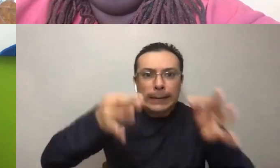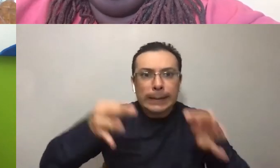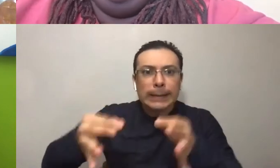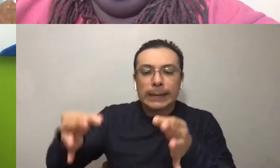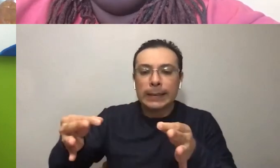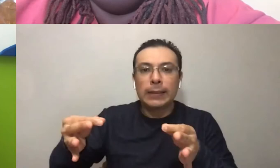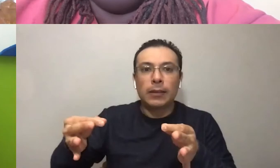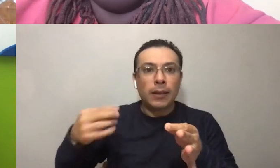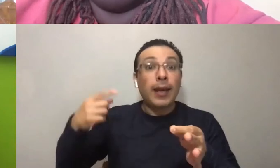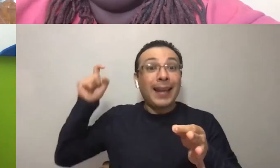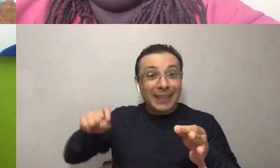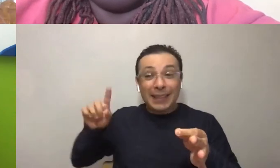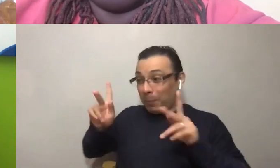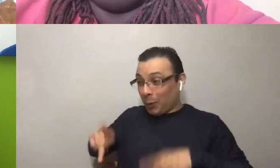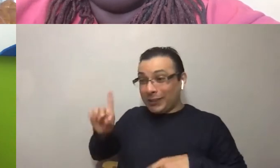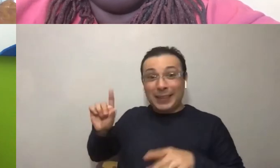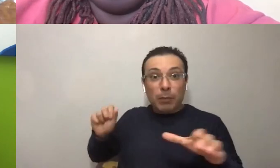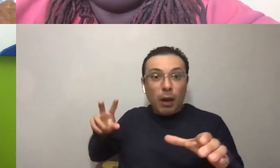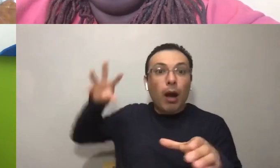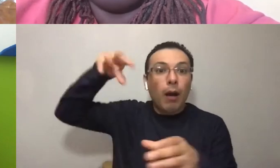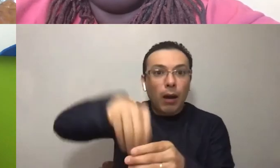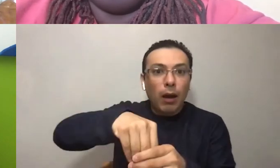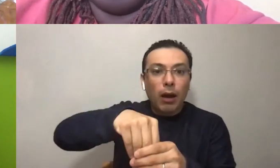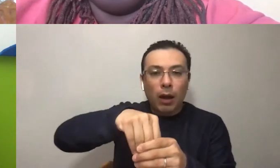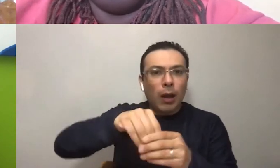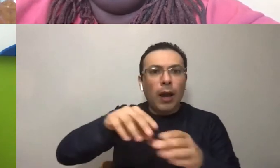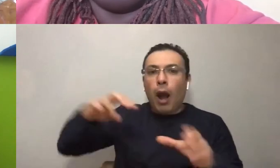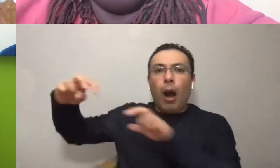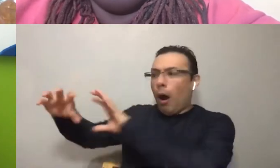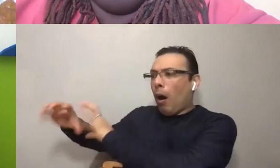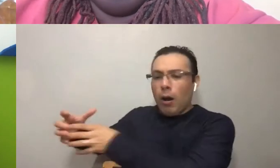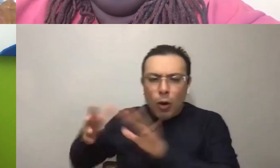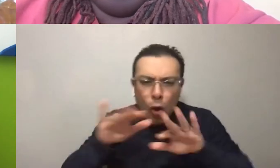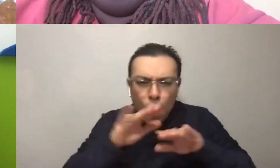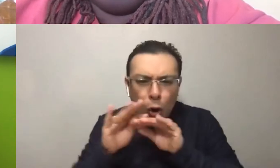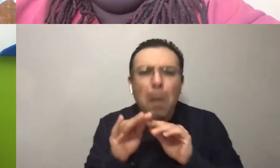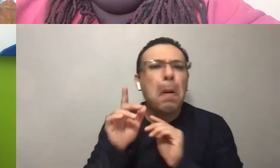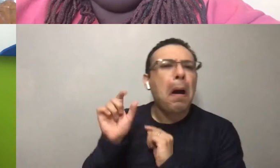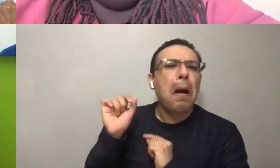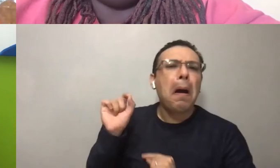We really wouldn’t be in positions to make changes for our communities—and so making sure